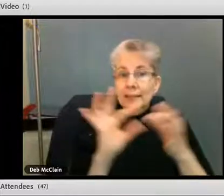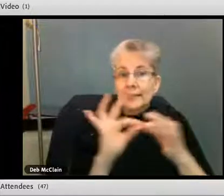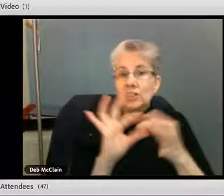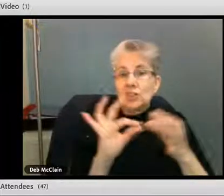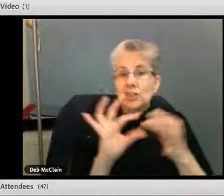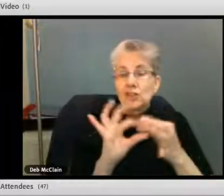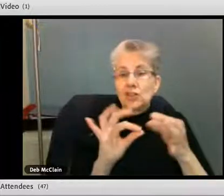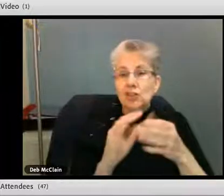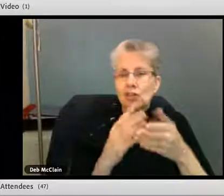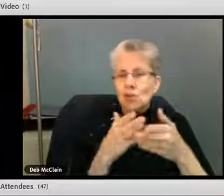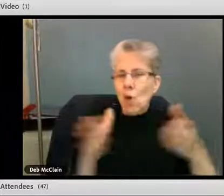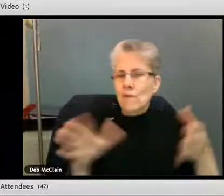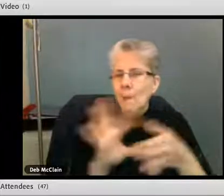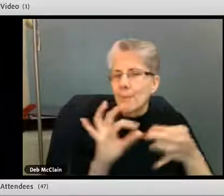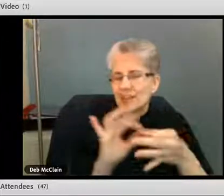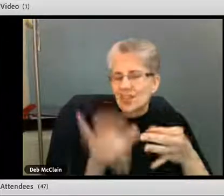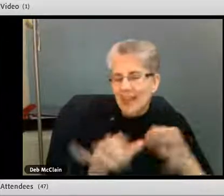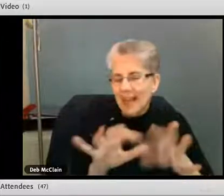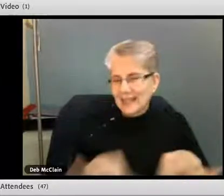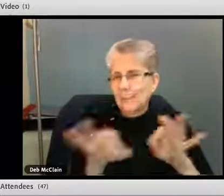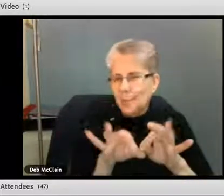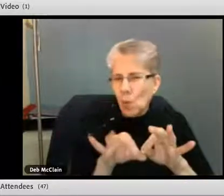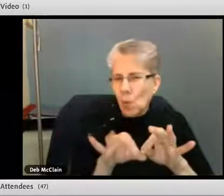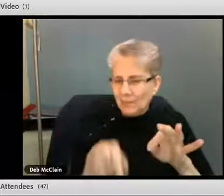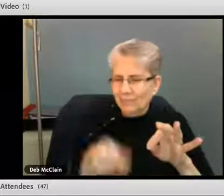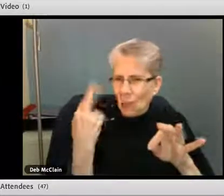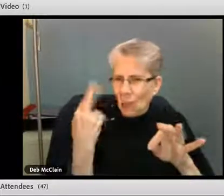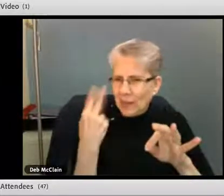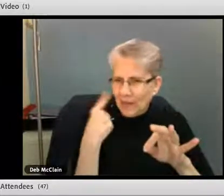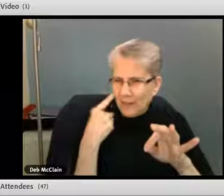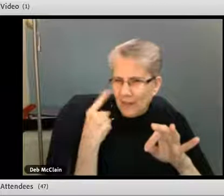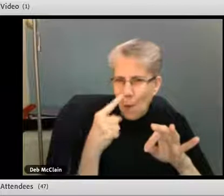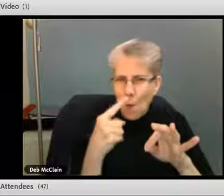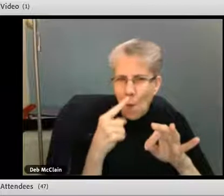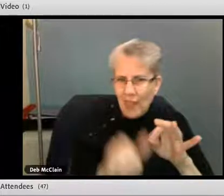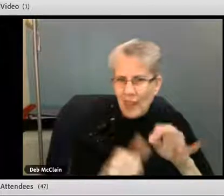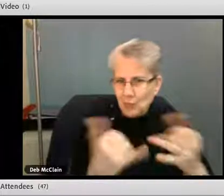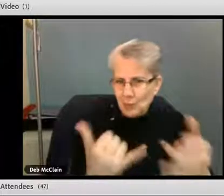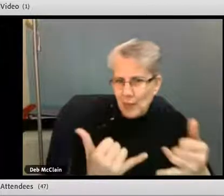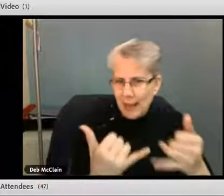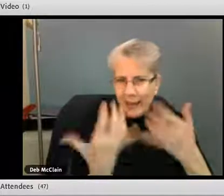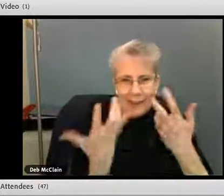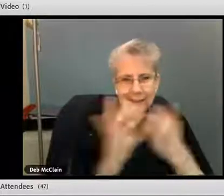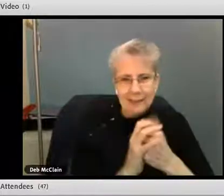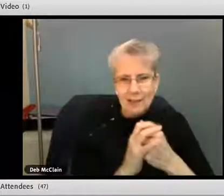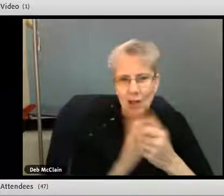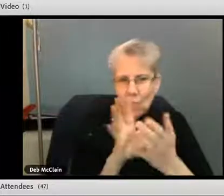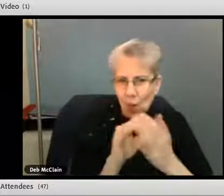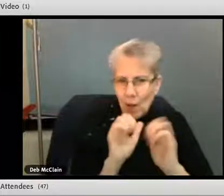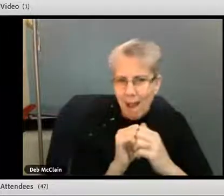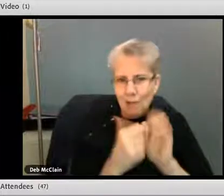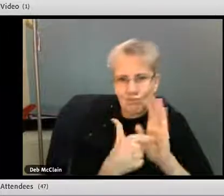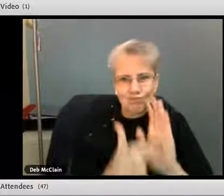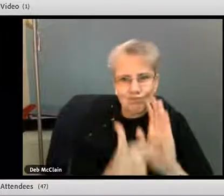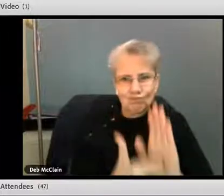It's the whole reason we're doing anything today. Make sure the photo fits what you're saying.